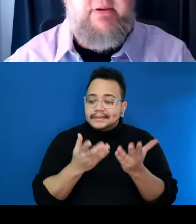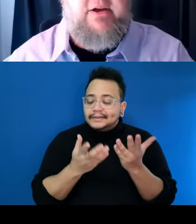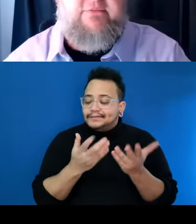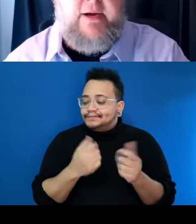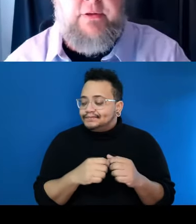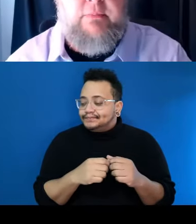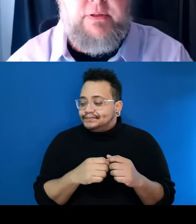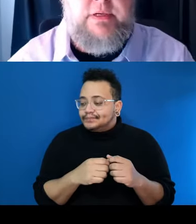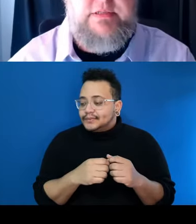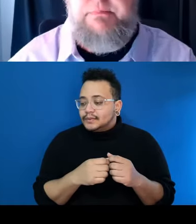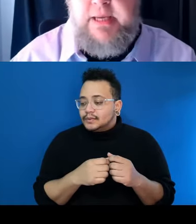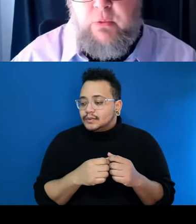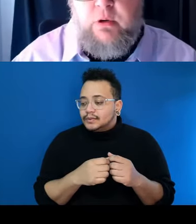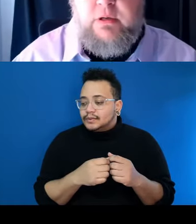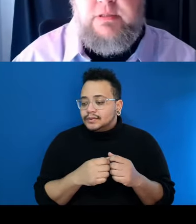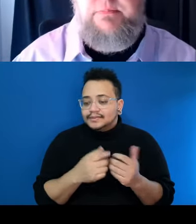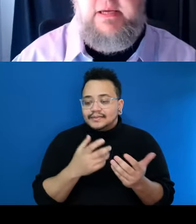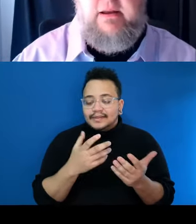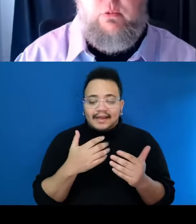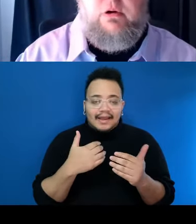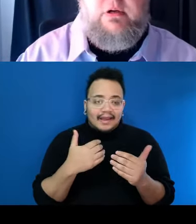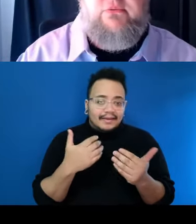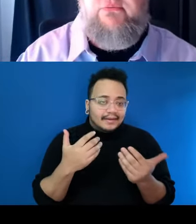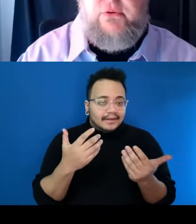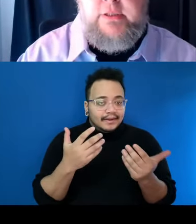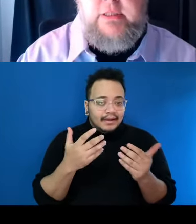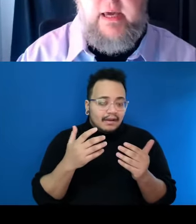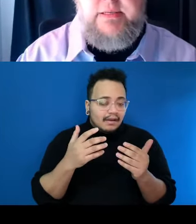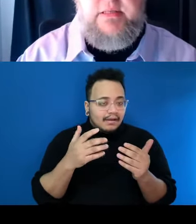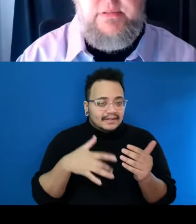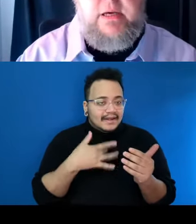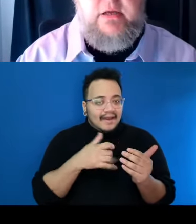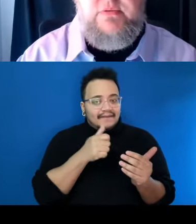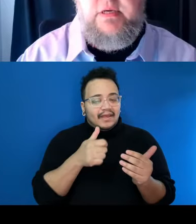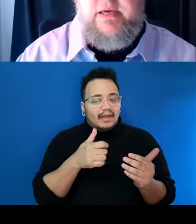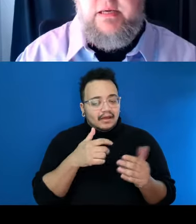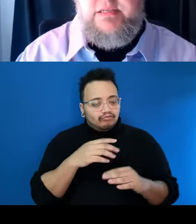that may affect their ability to be at work, to be at work fully as themselves,